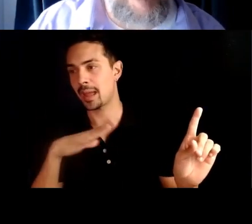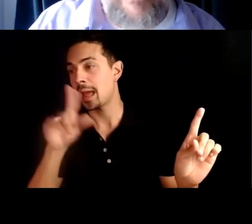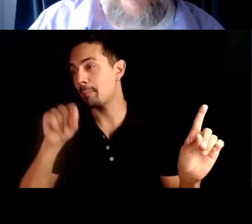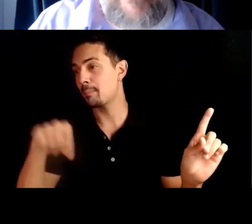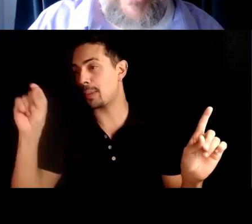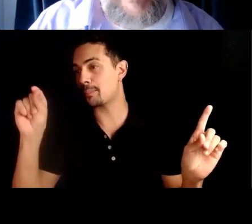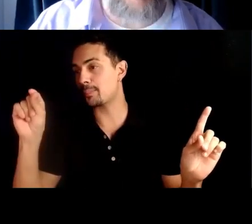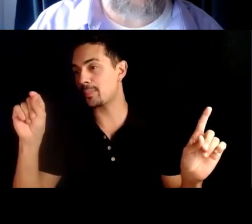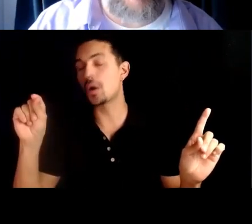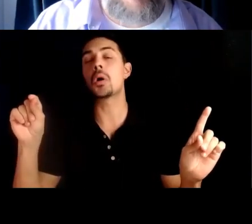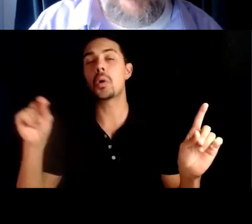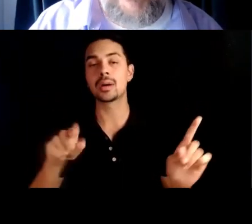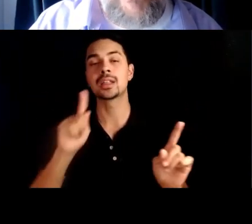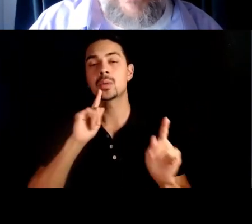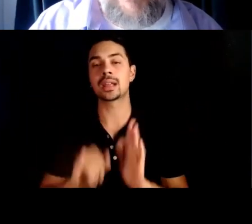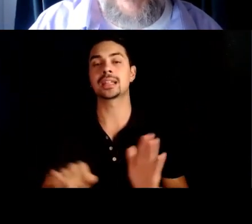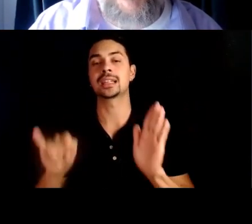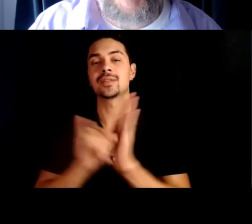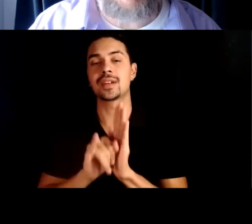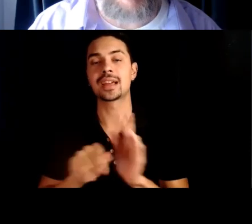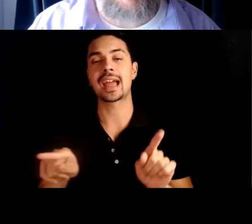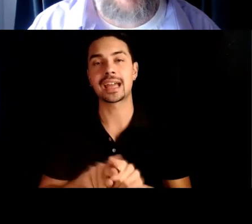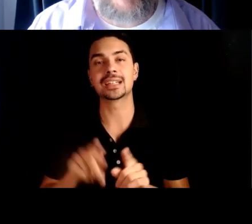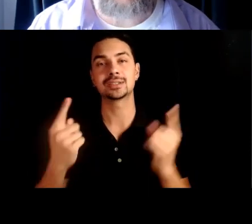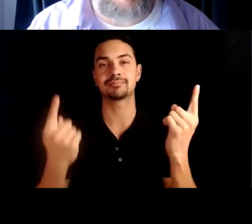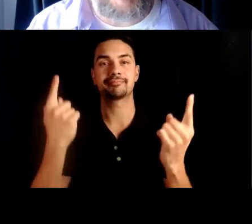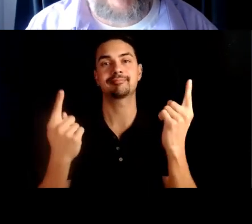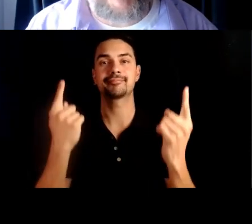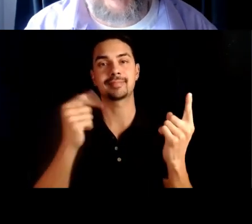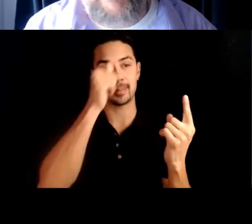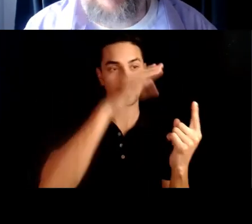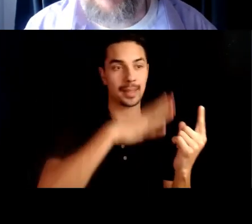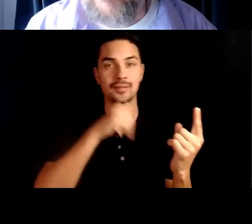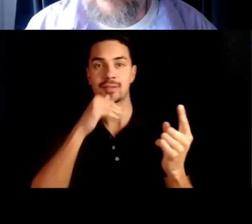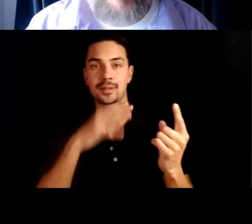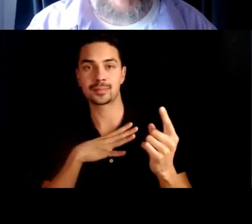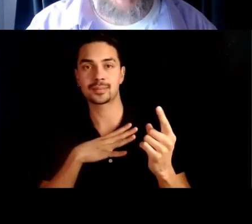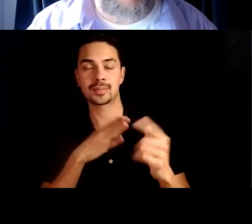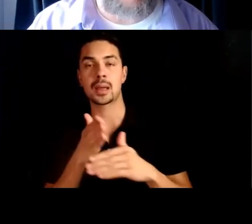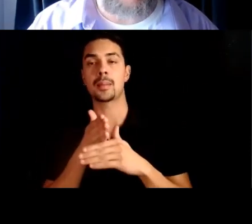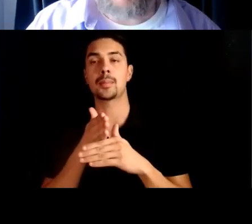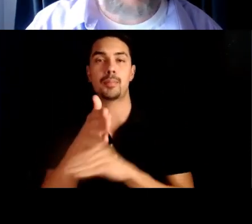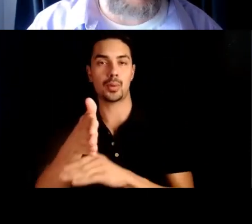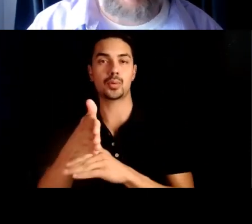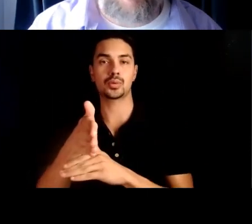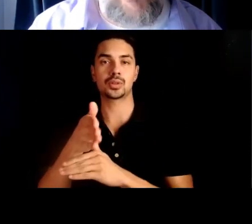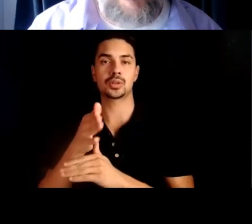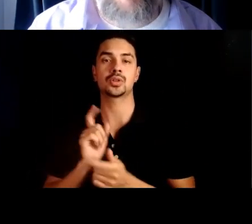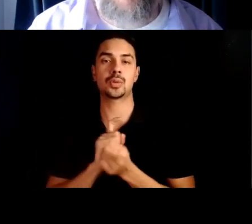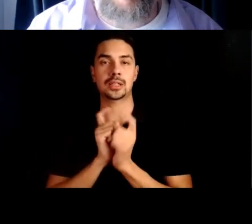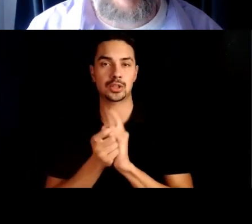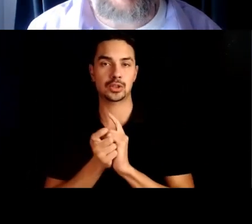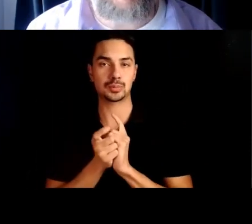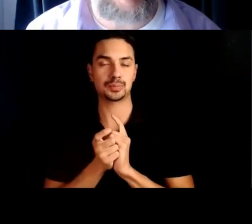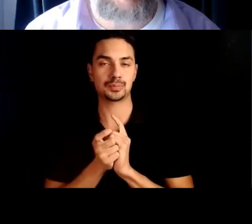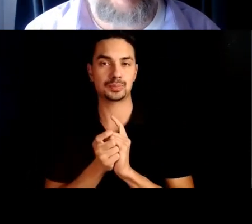and identify as one of those two binary genders, male or female post-transition. So if they didn't give room for anything